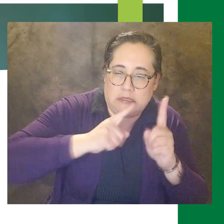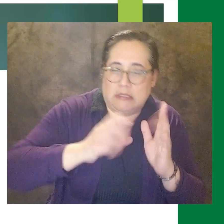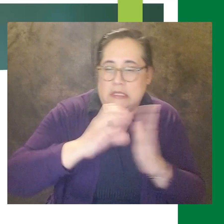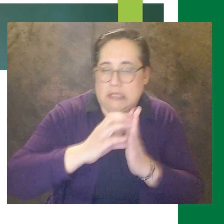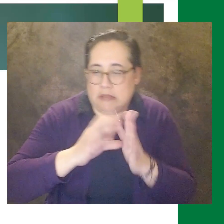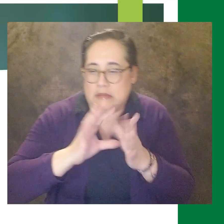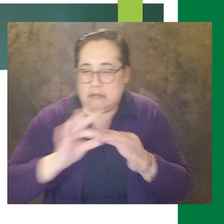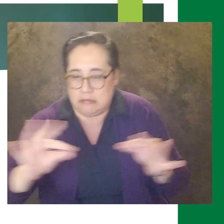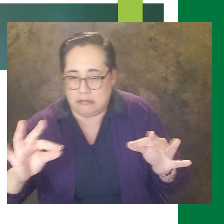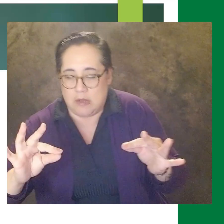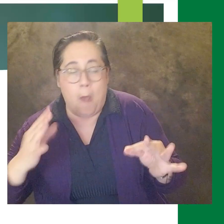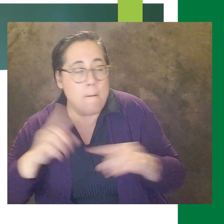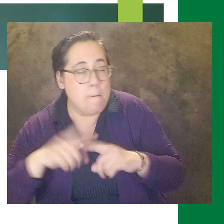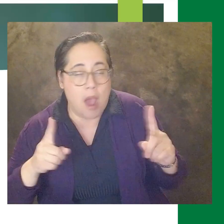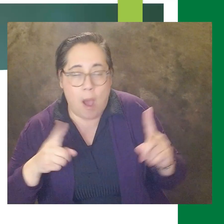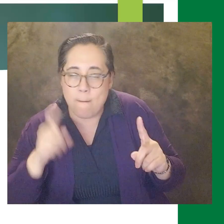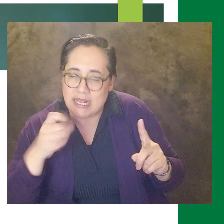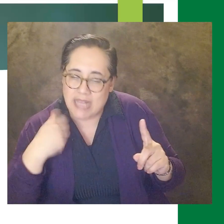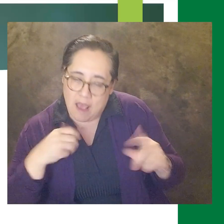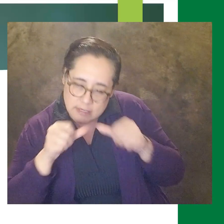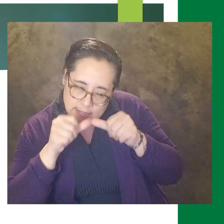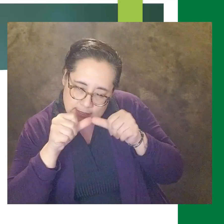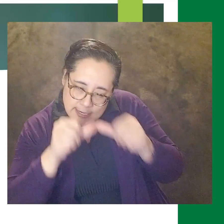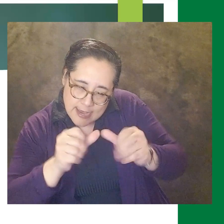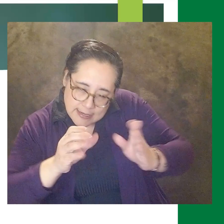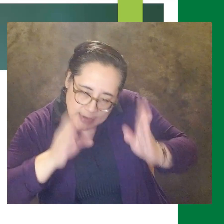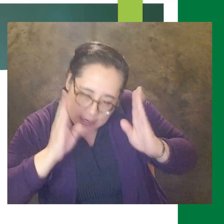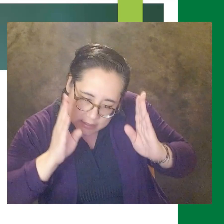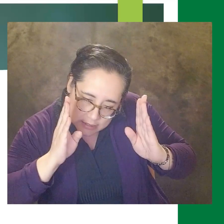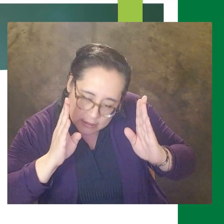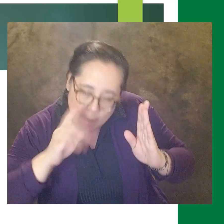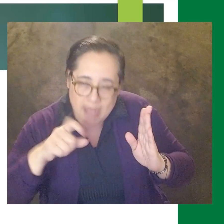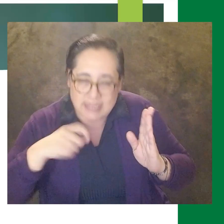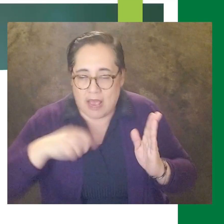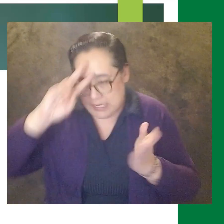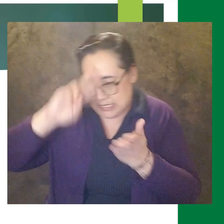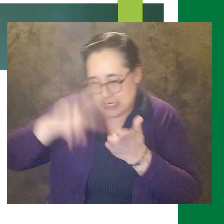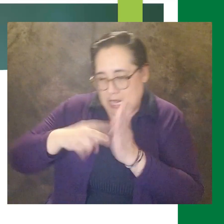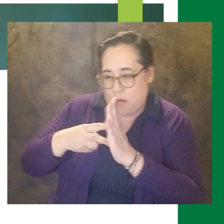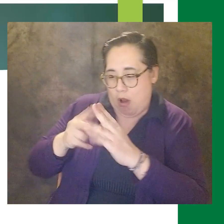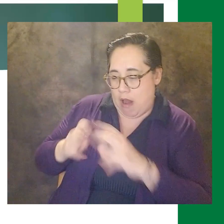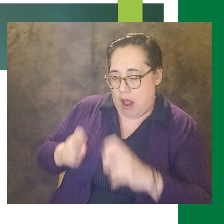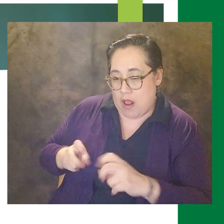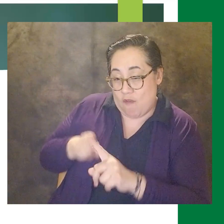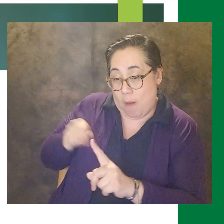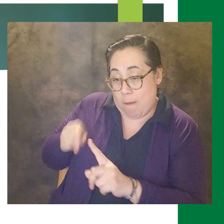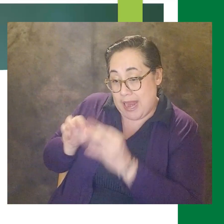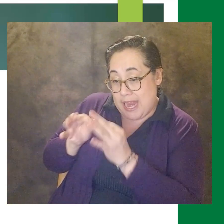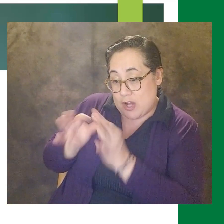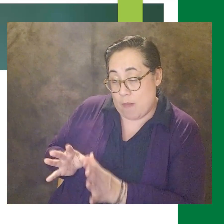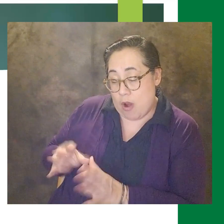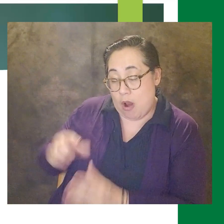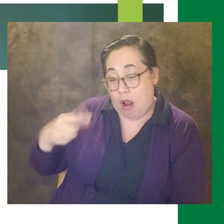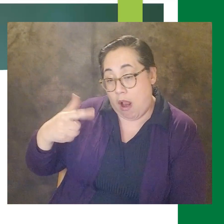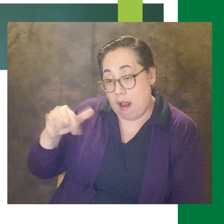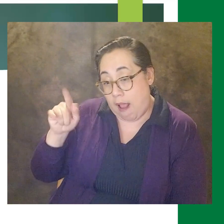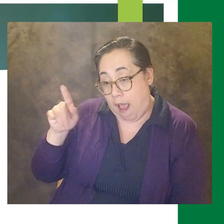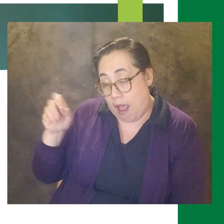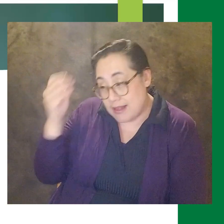It requires deliberate analysis on the part of the interpreter. Giles is telling us, yes, we can do this.